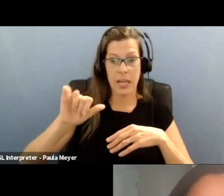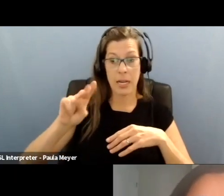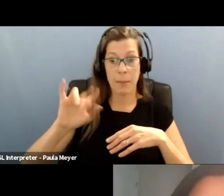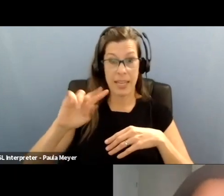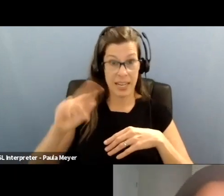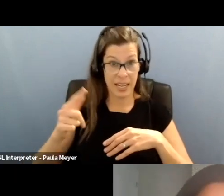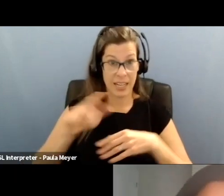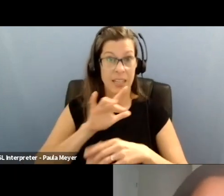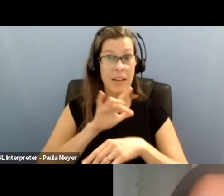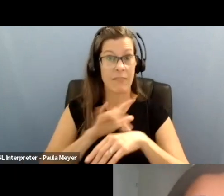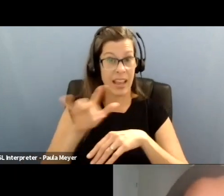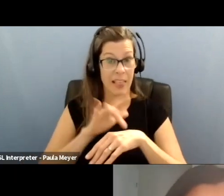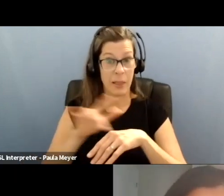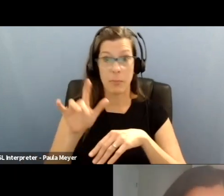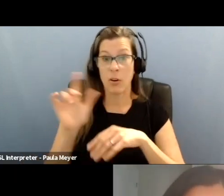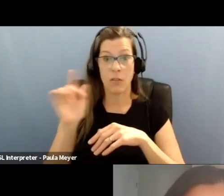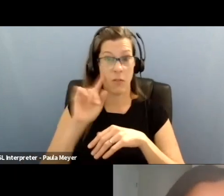This is Risa. Yes,